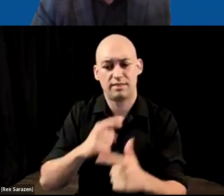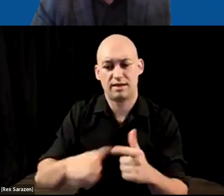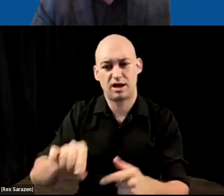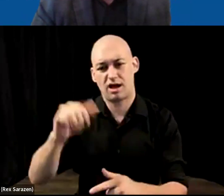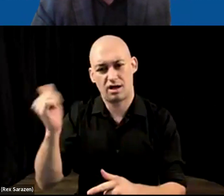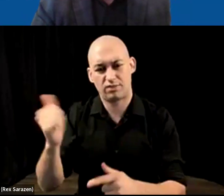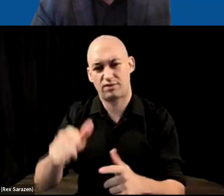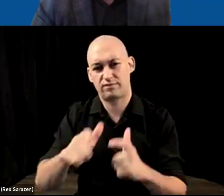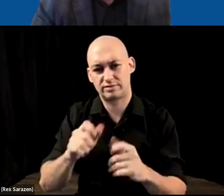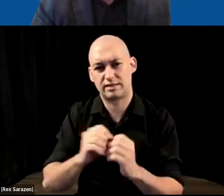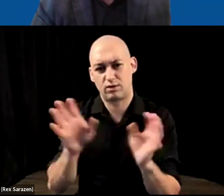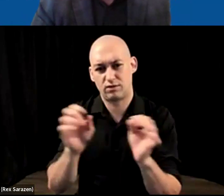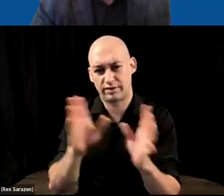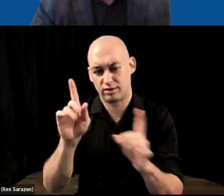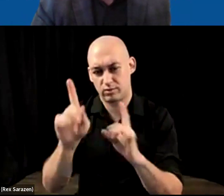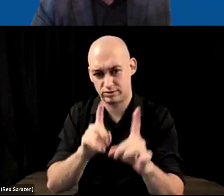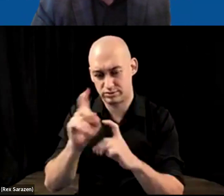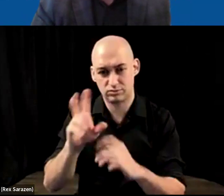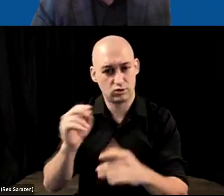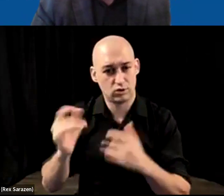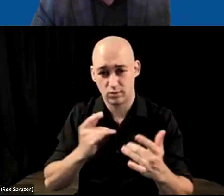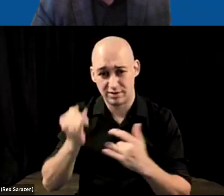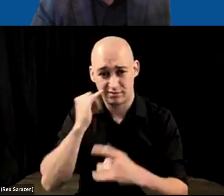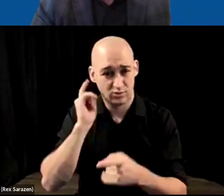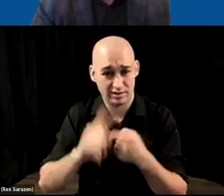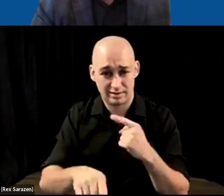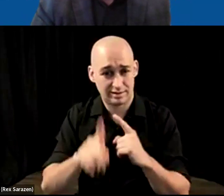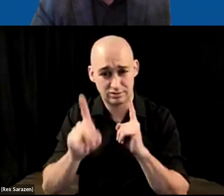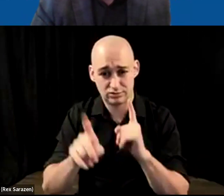clarifying questions. And again, no worries if you're not able to answer at this time in